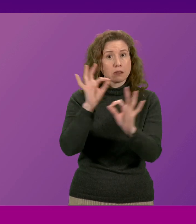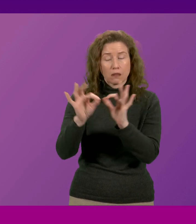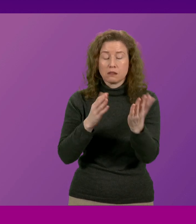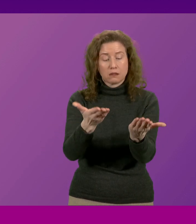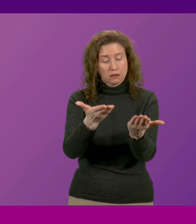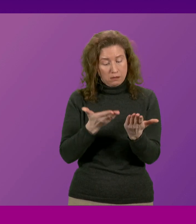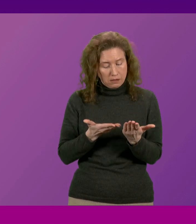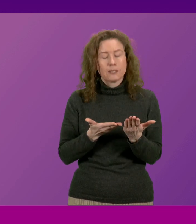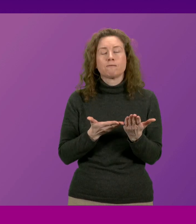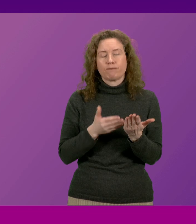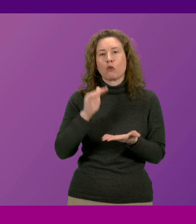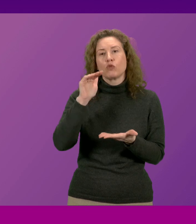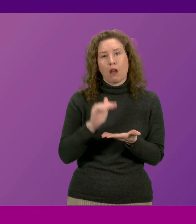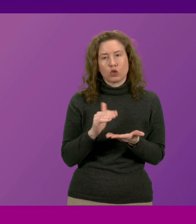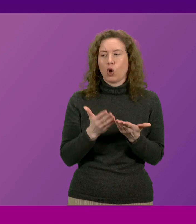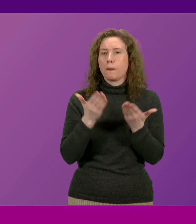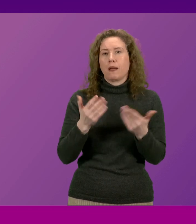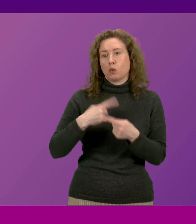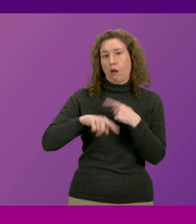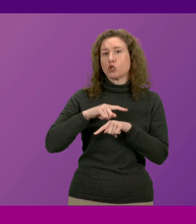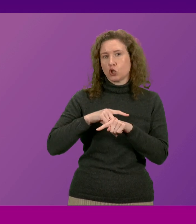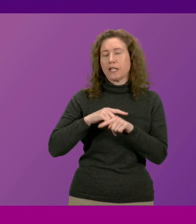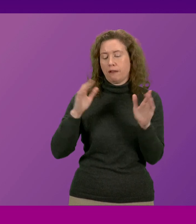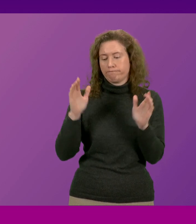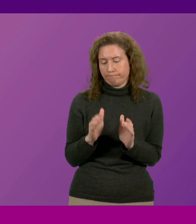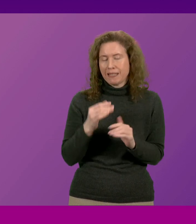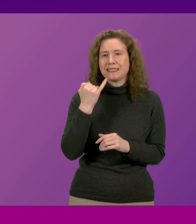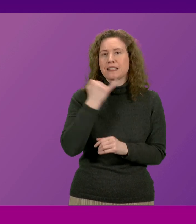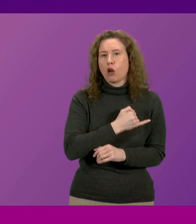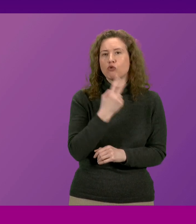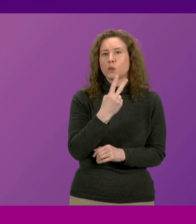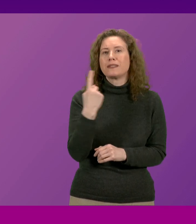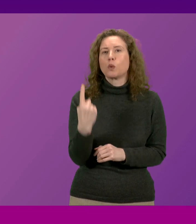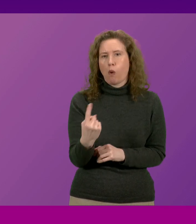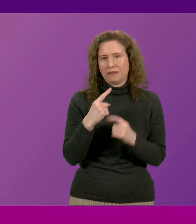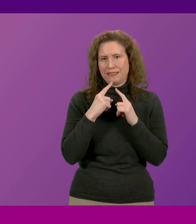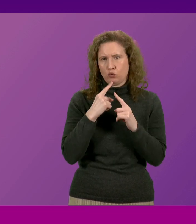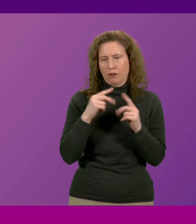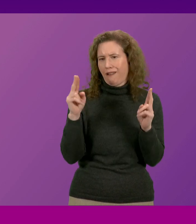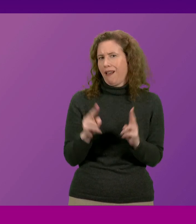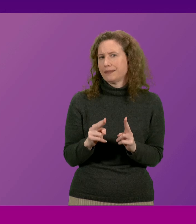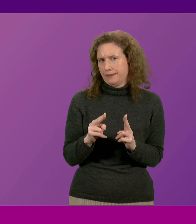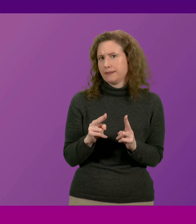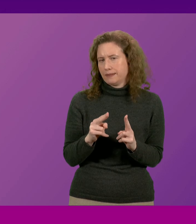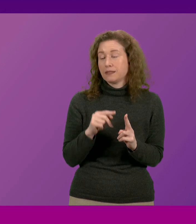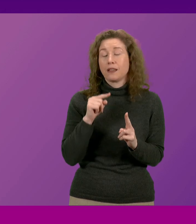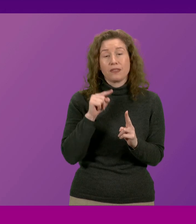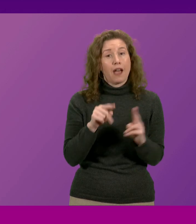been a reduction of 621 in teacher numbers from last year to this year. That was the subject of a